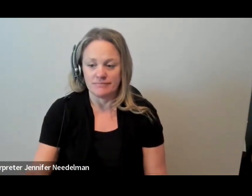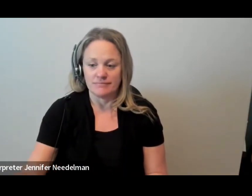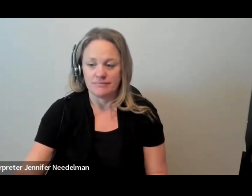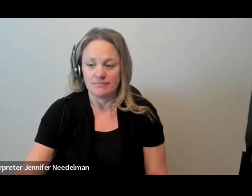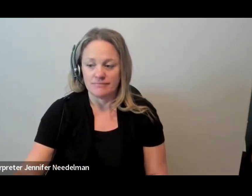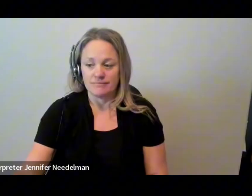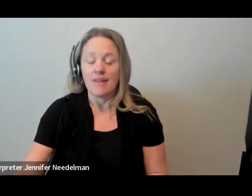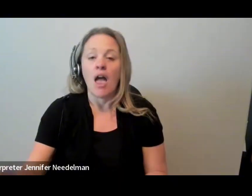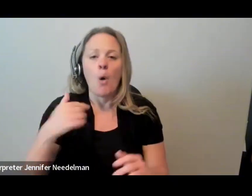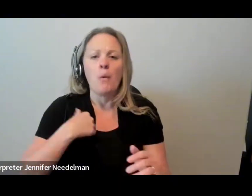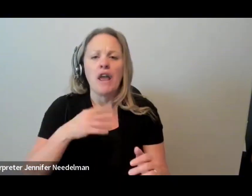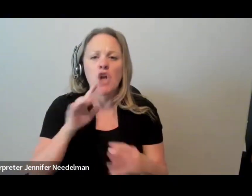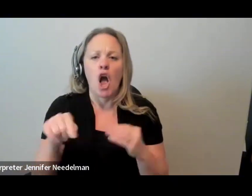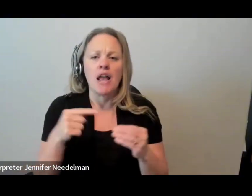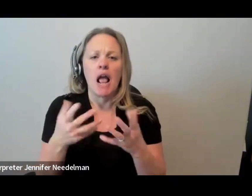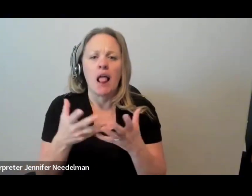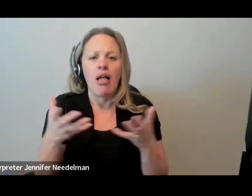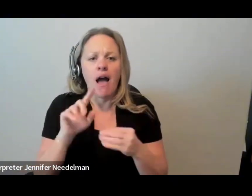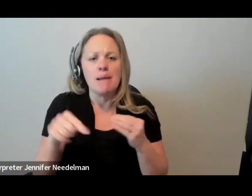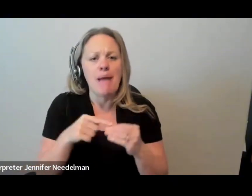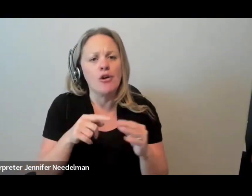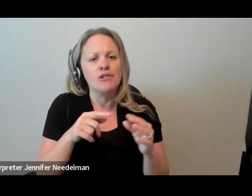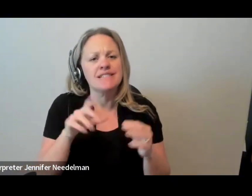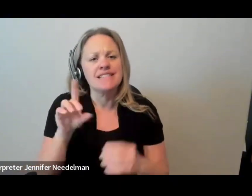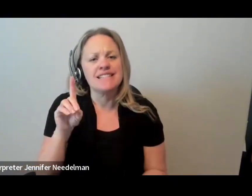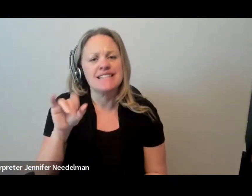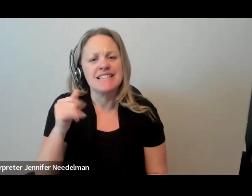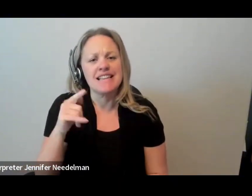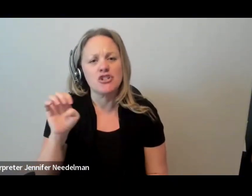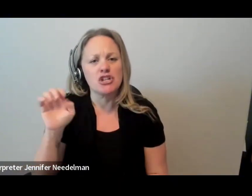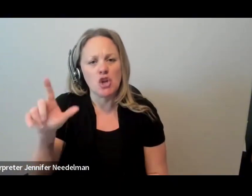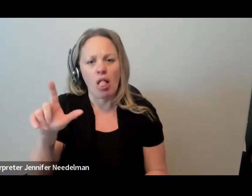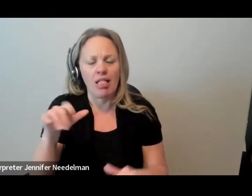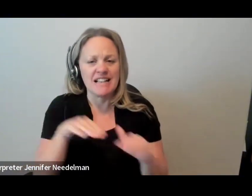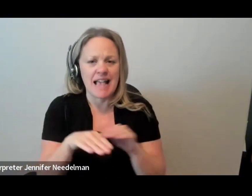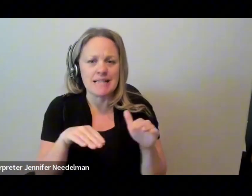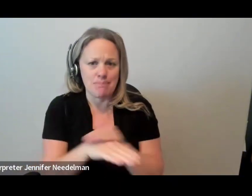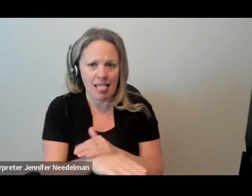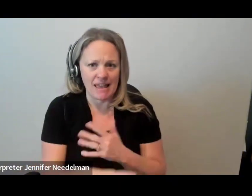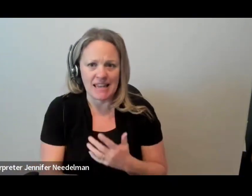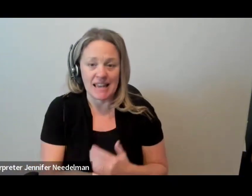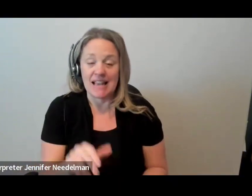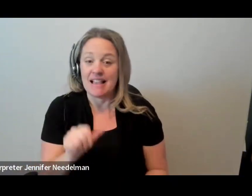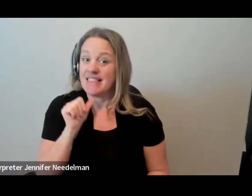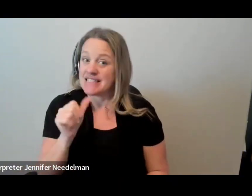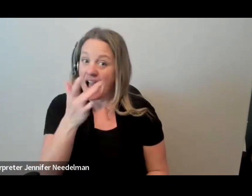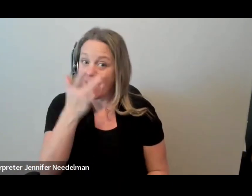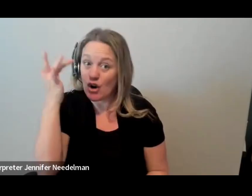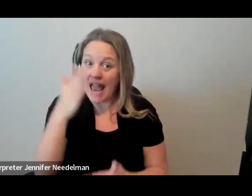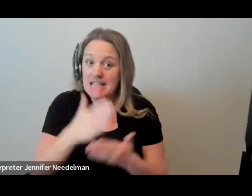You know, we're talking a lot about digital accessibility solutions. Let's not forget some of the physical